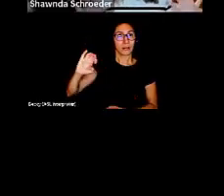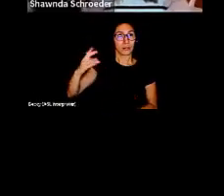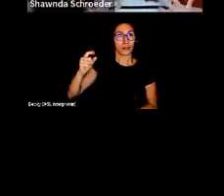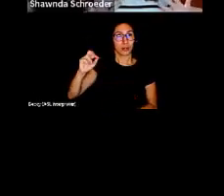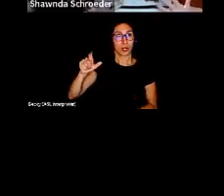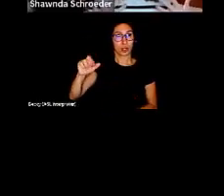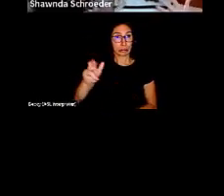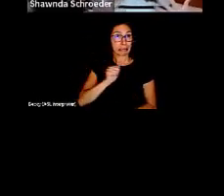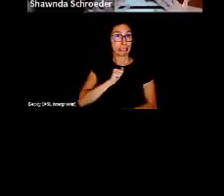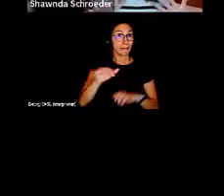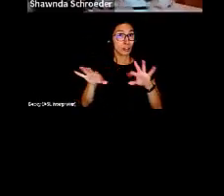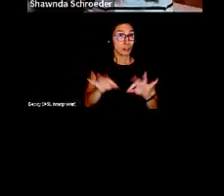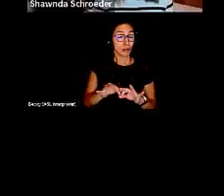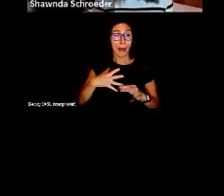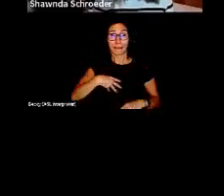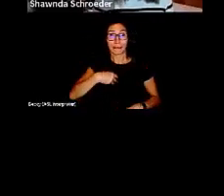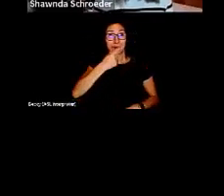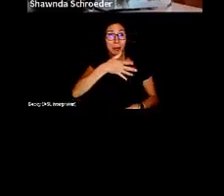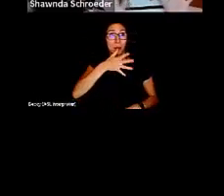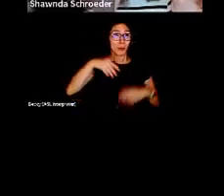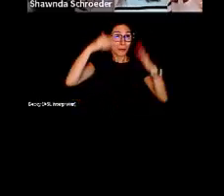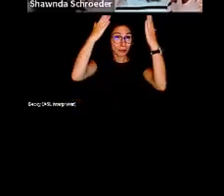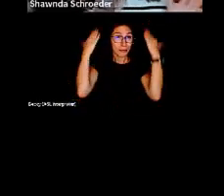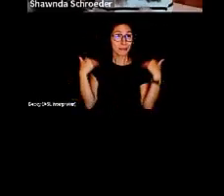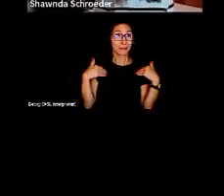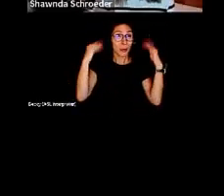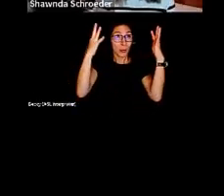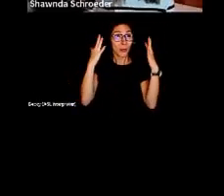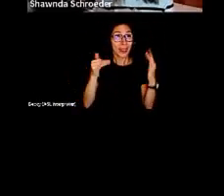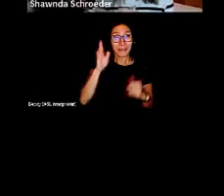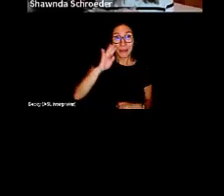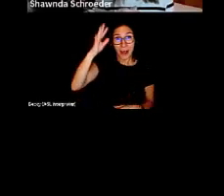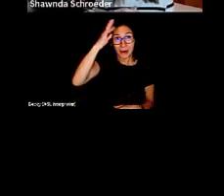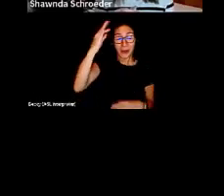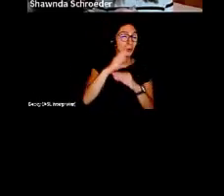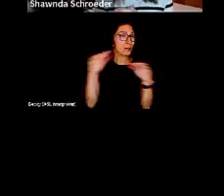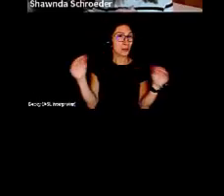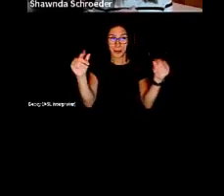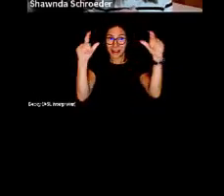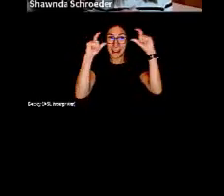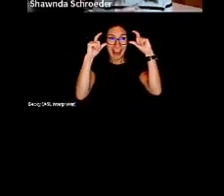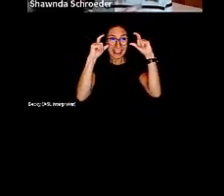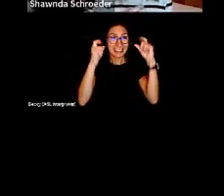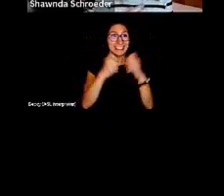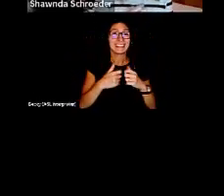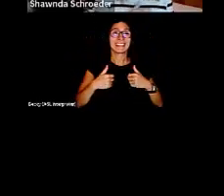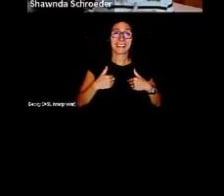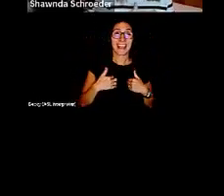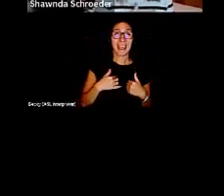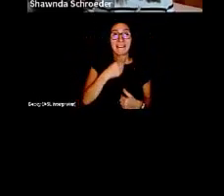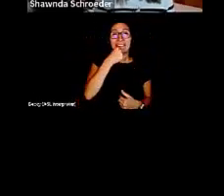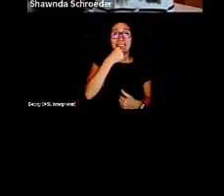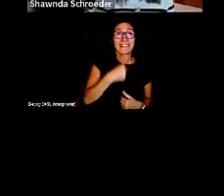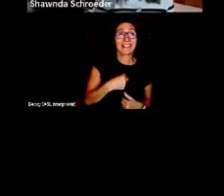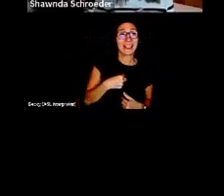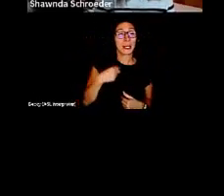with shoulder-length, wavy brown hair, not wearing any glasses. I'm wearing a thin blue and white striped sweater.